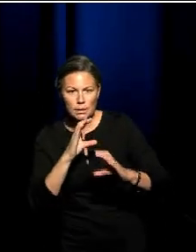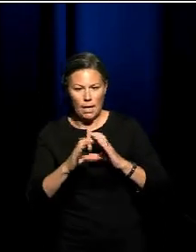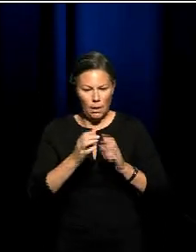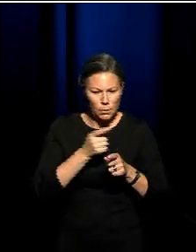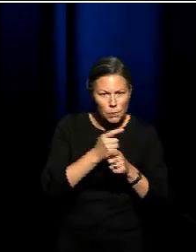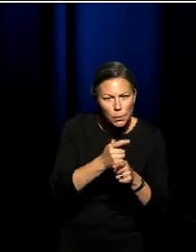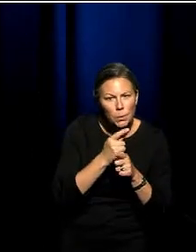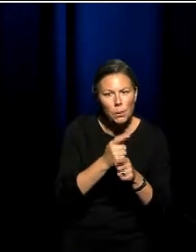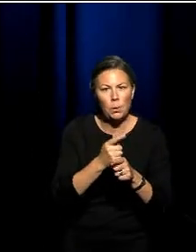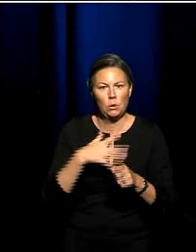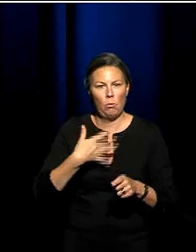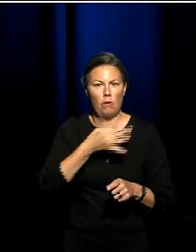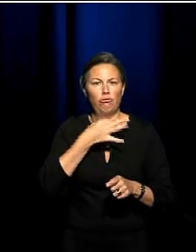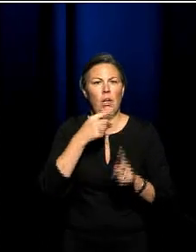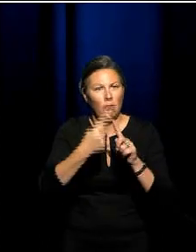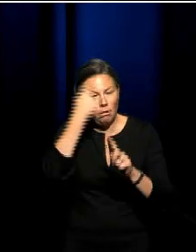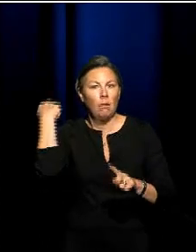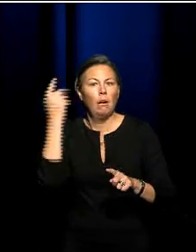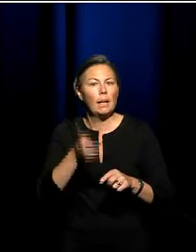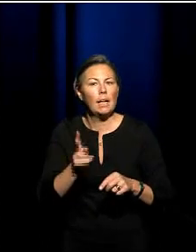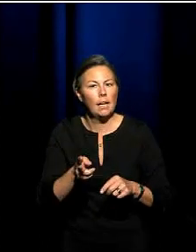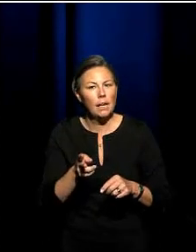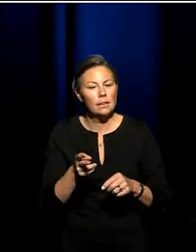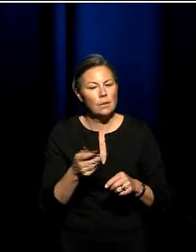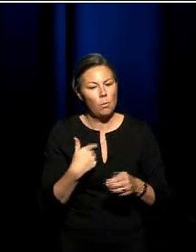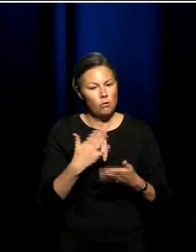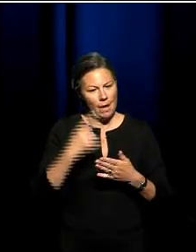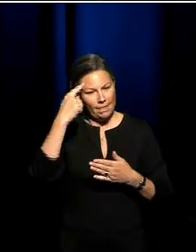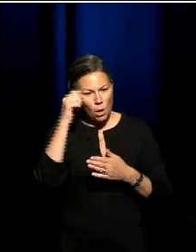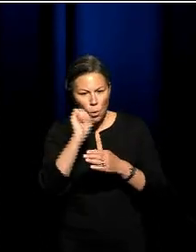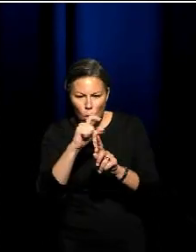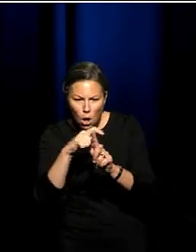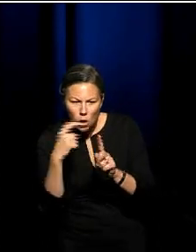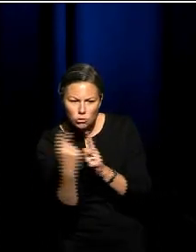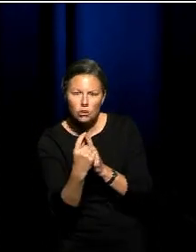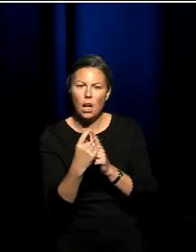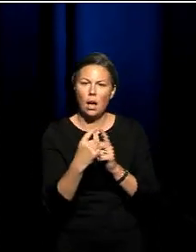empowerment, capacity to collaborate and cultural safety. As part of this